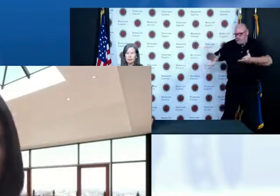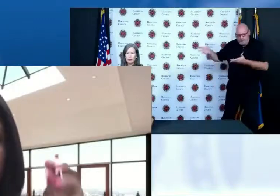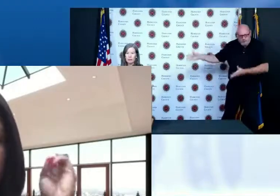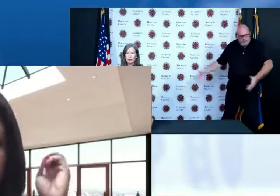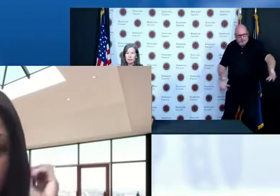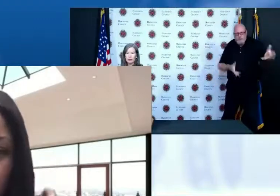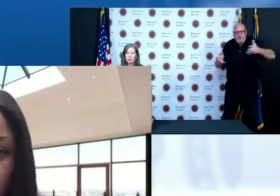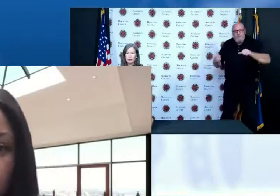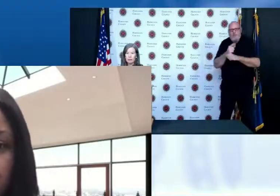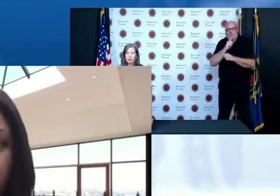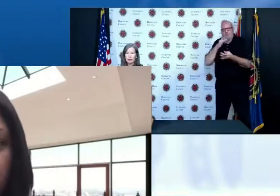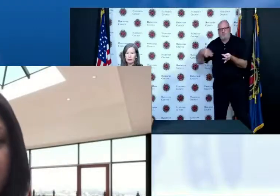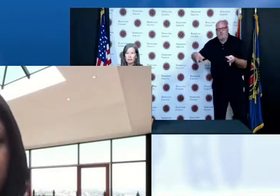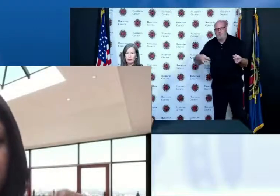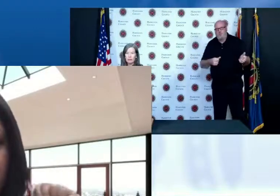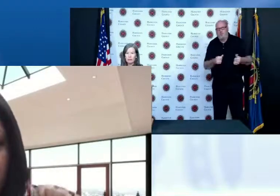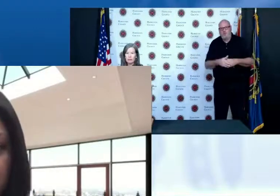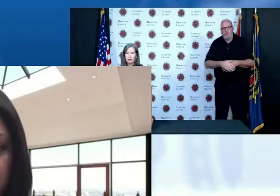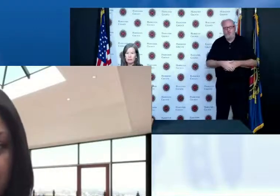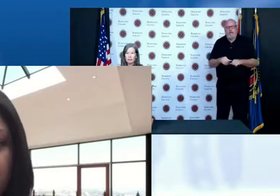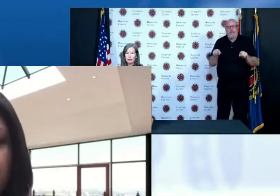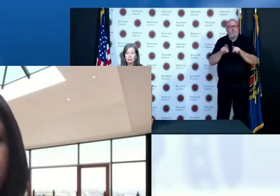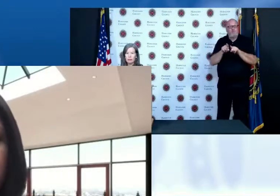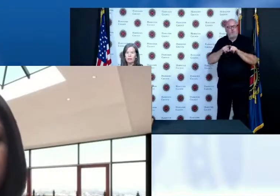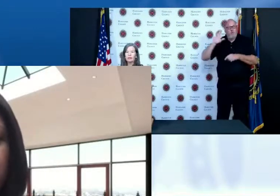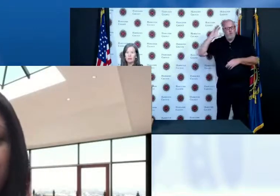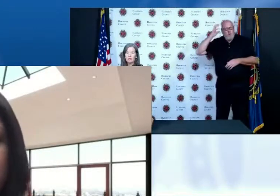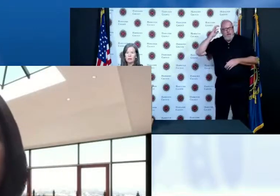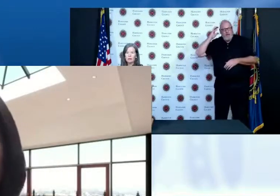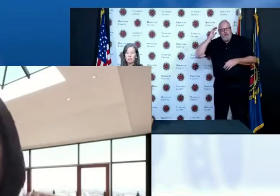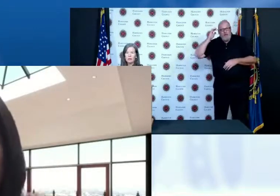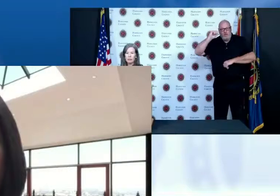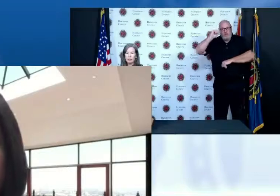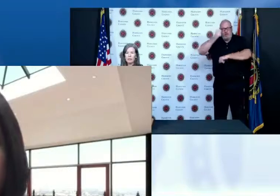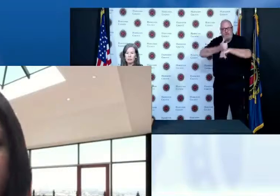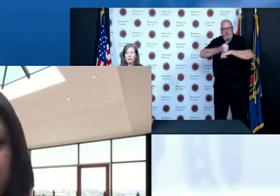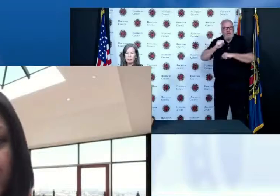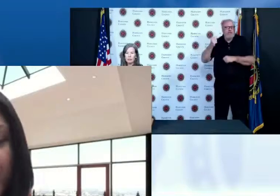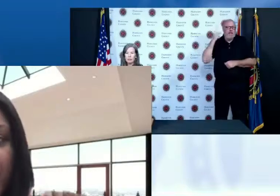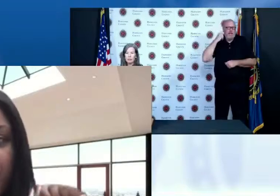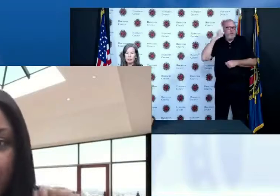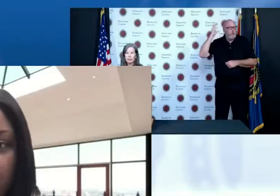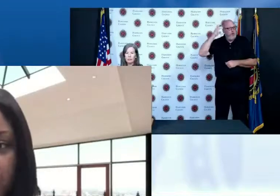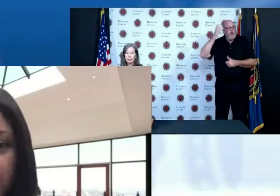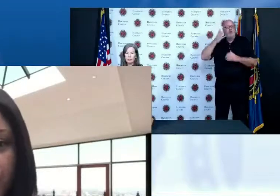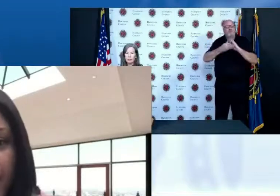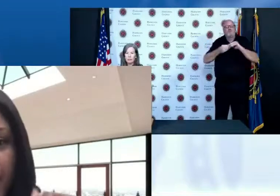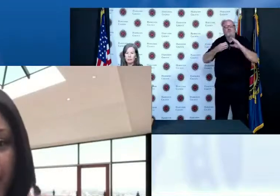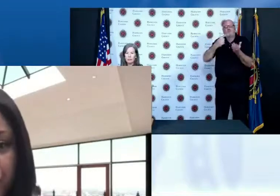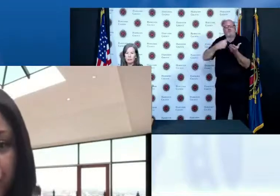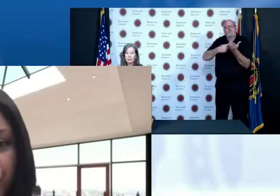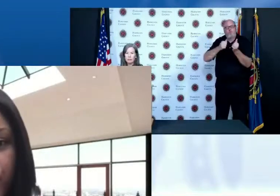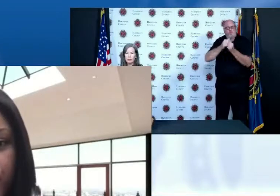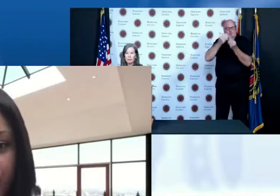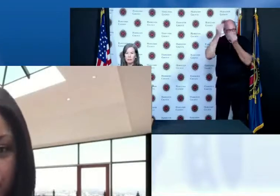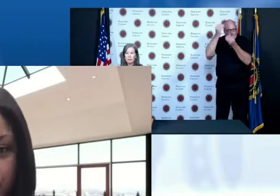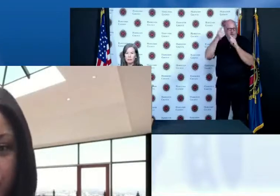they're giving you all the information that you need as you're driving through so you're getting the information from the doctors if you have any questions they're being answered over that radio